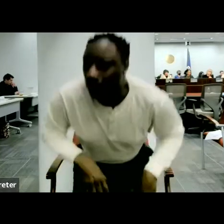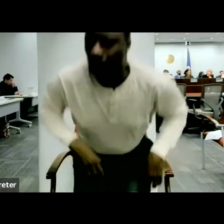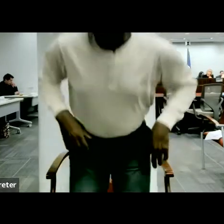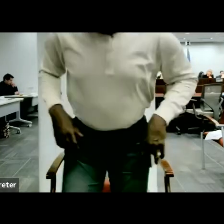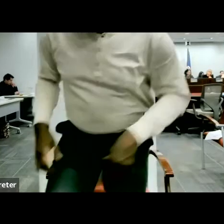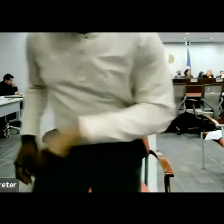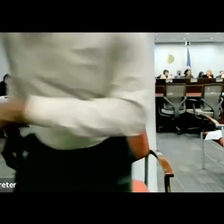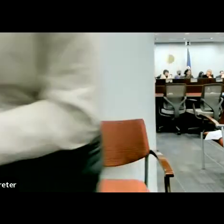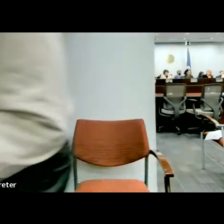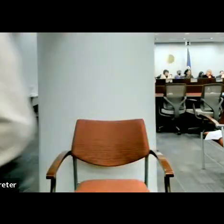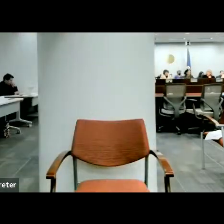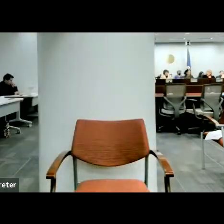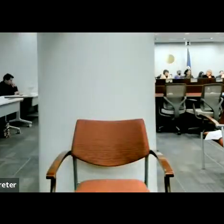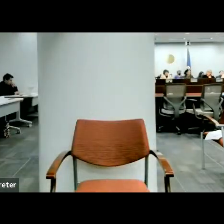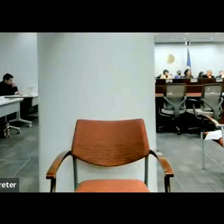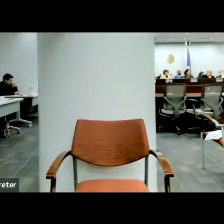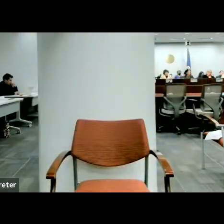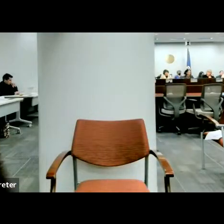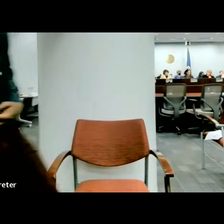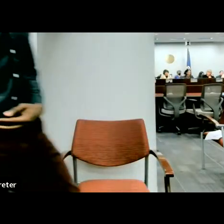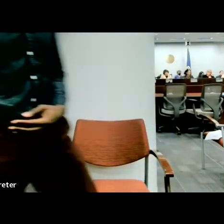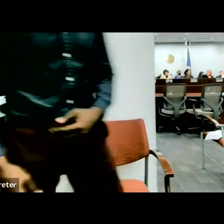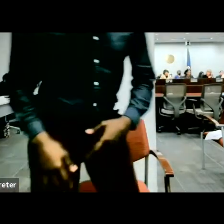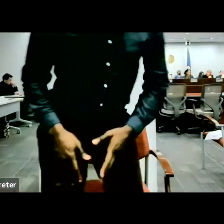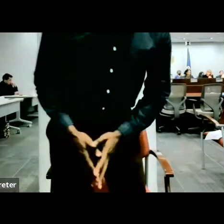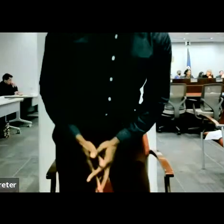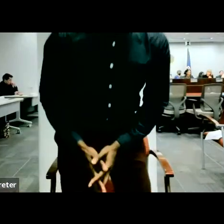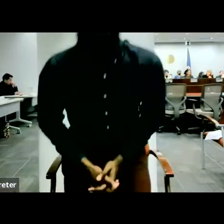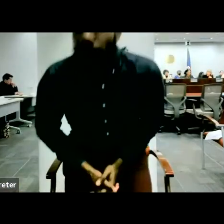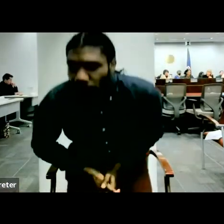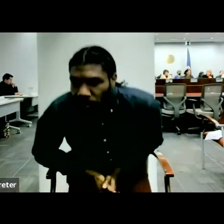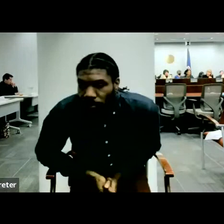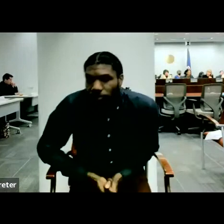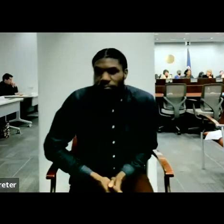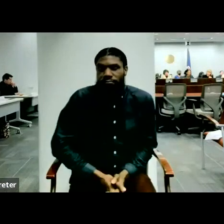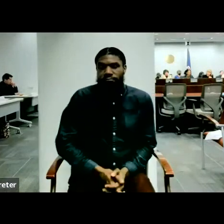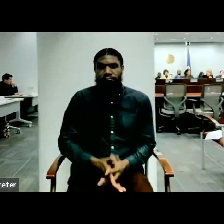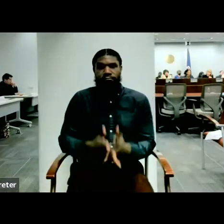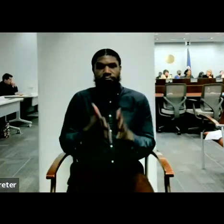Thank you, I'm going to say I don't think this is complicated.